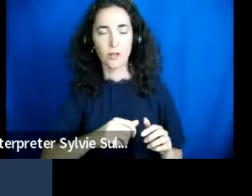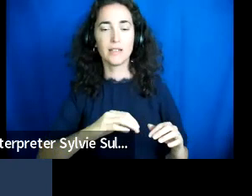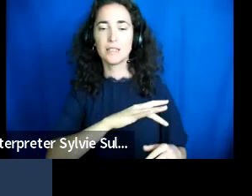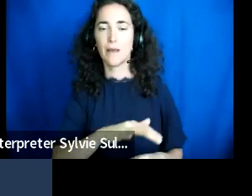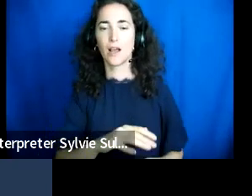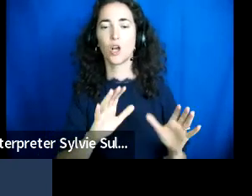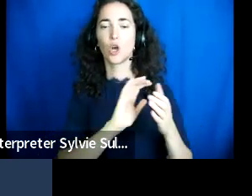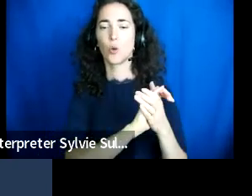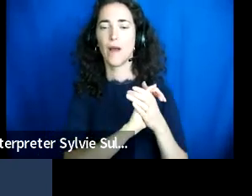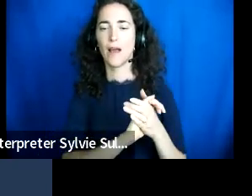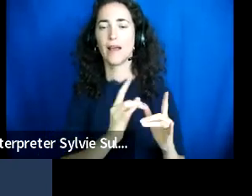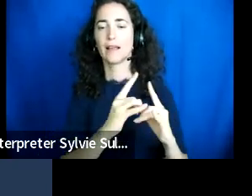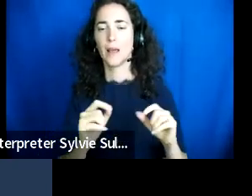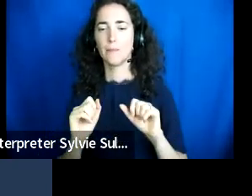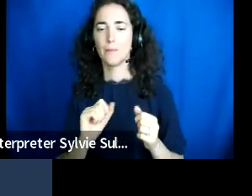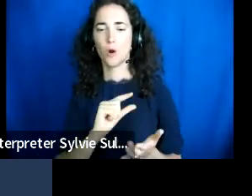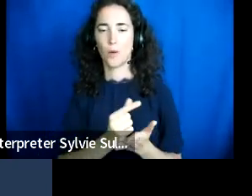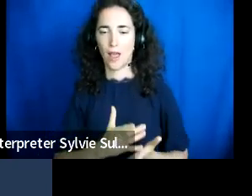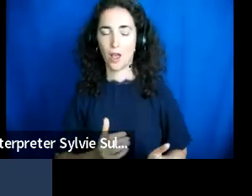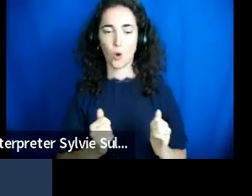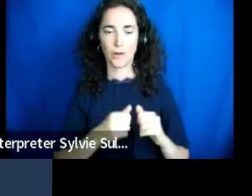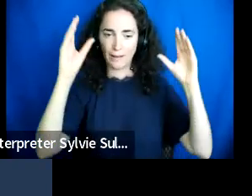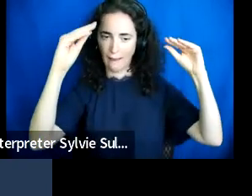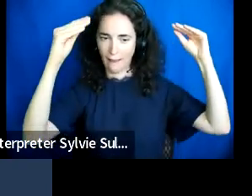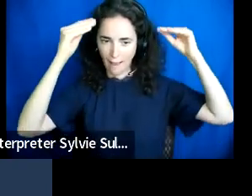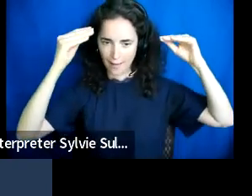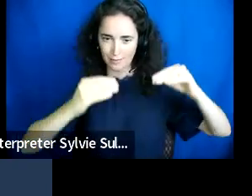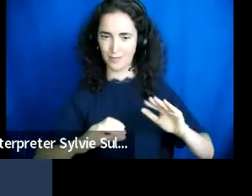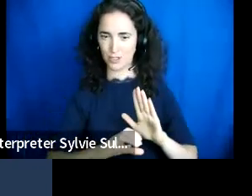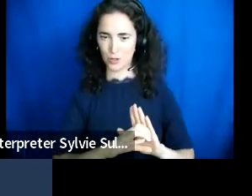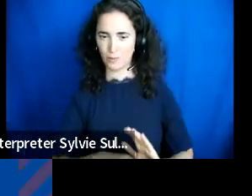Camp able graduates with a matching brush